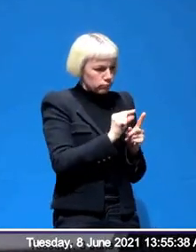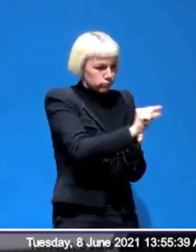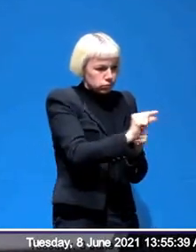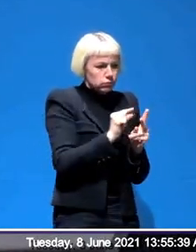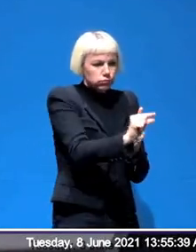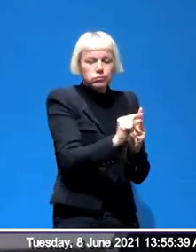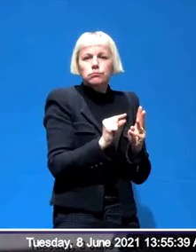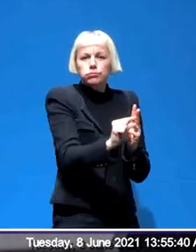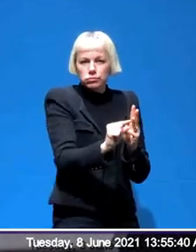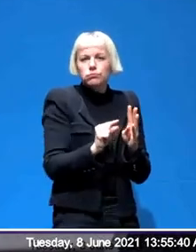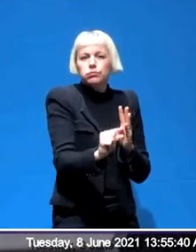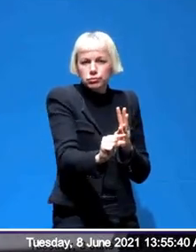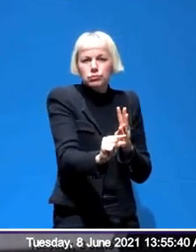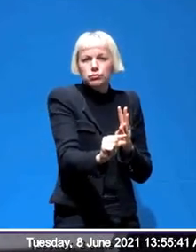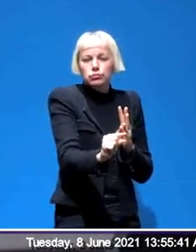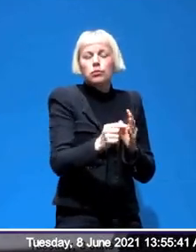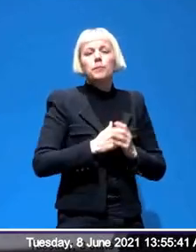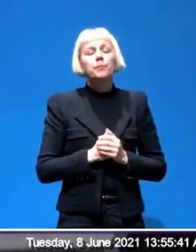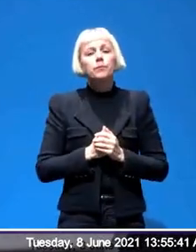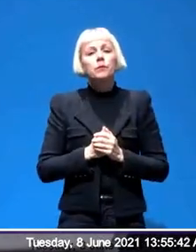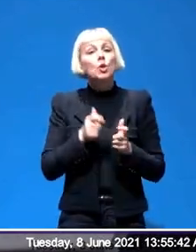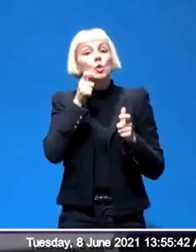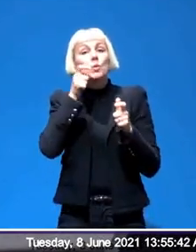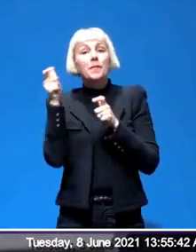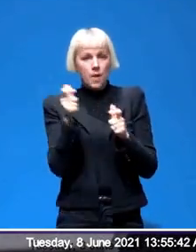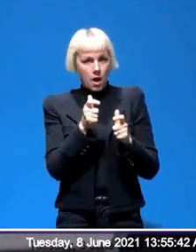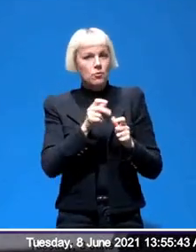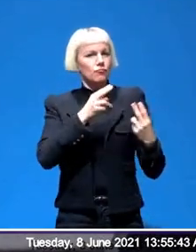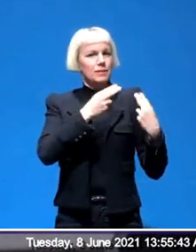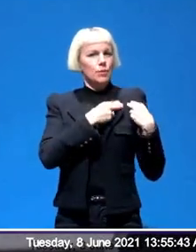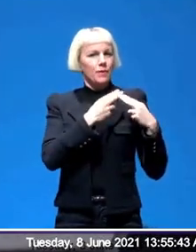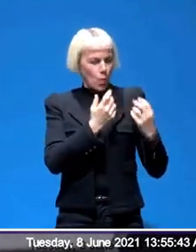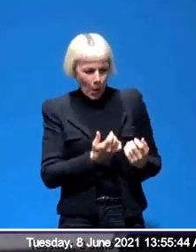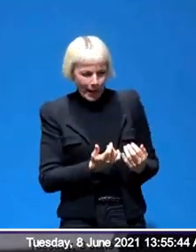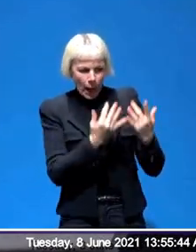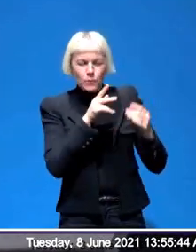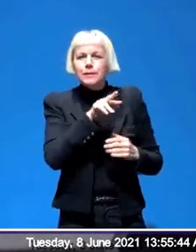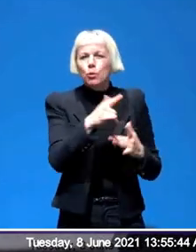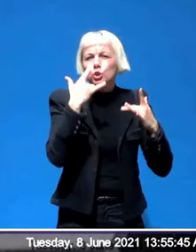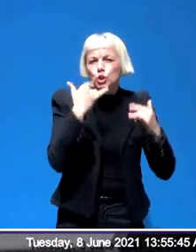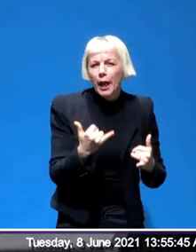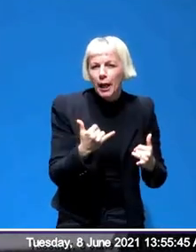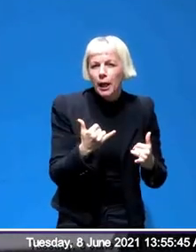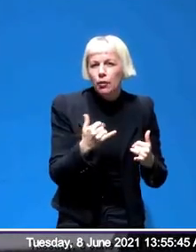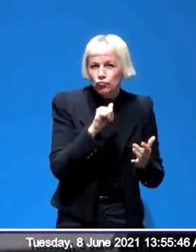Cheltenham and the supervisors would then count that money again before staff